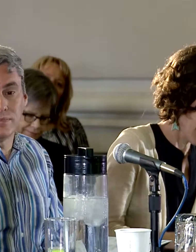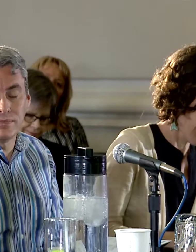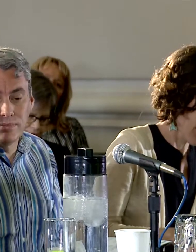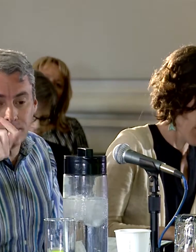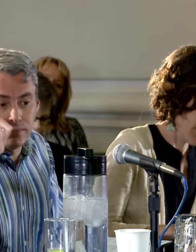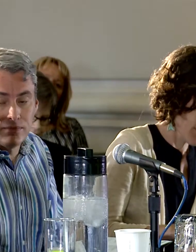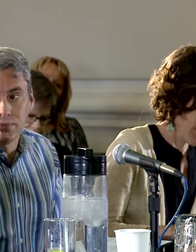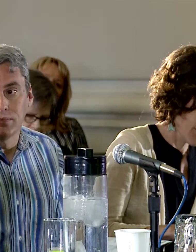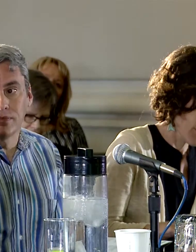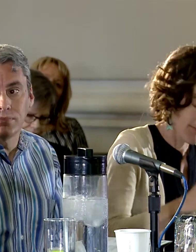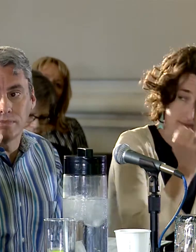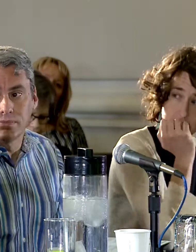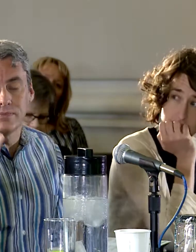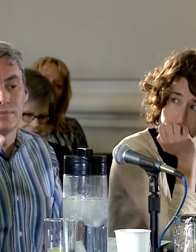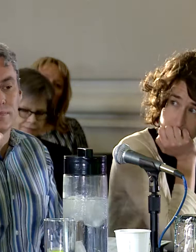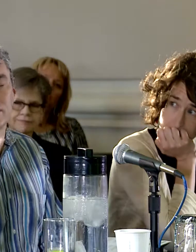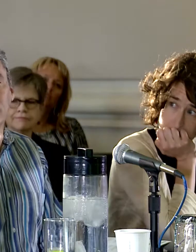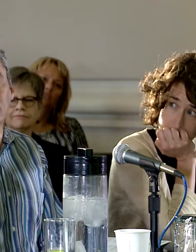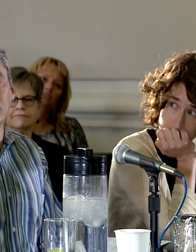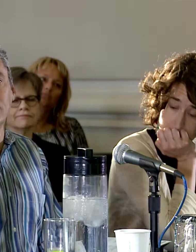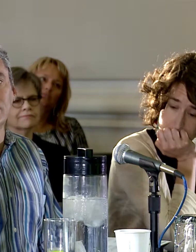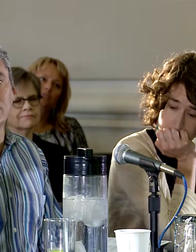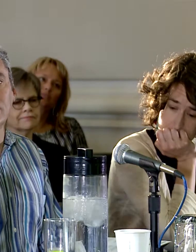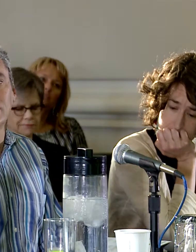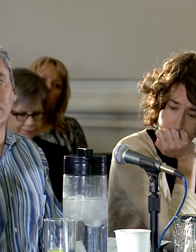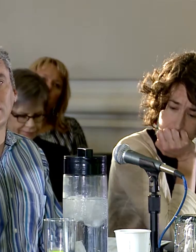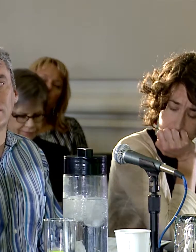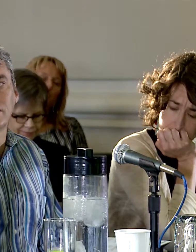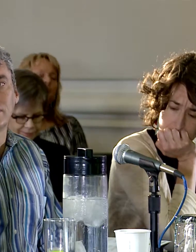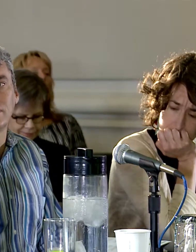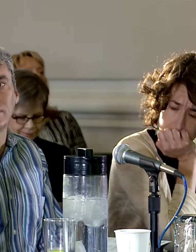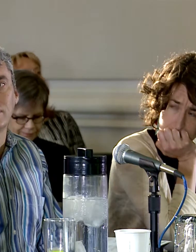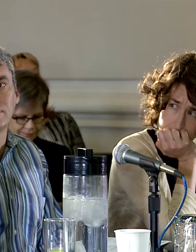removing some of the processing stage from them. How would you ensure that they still